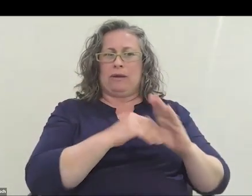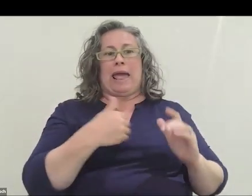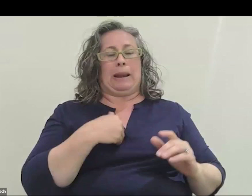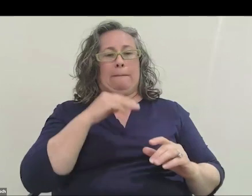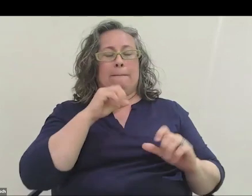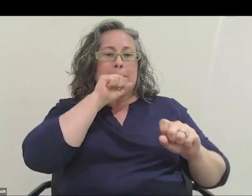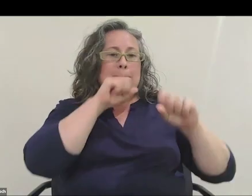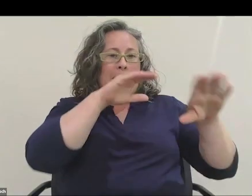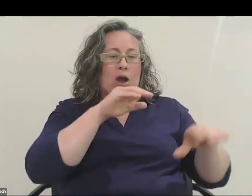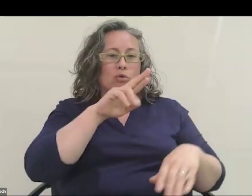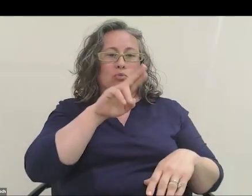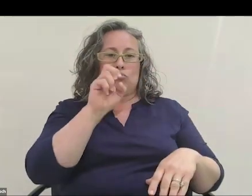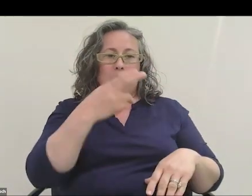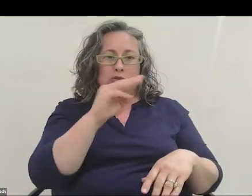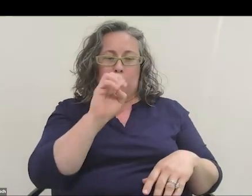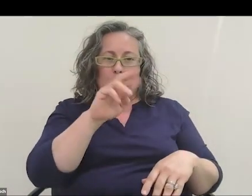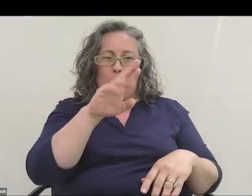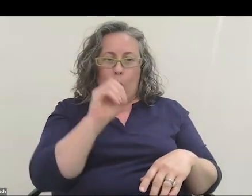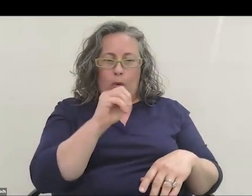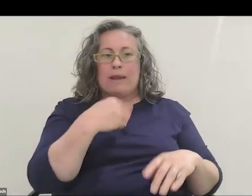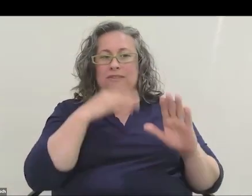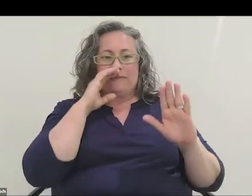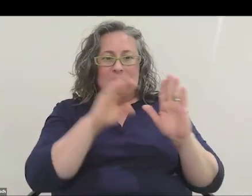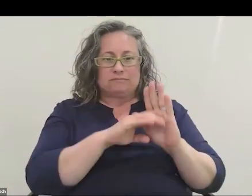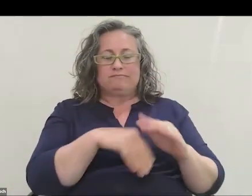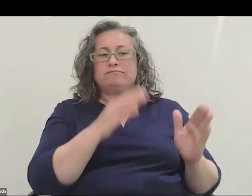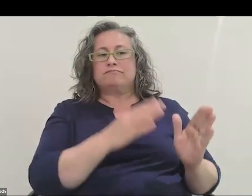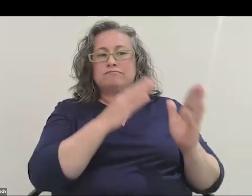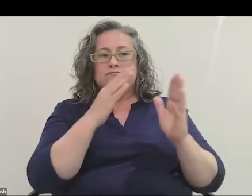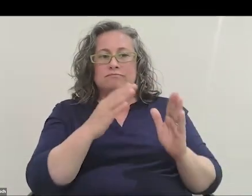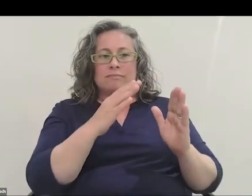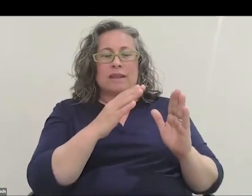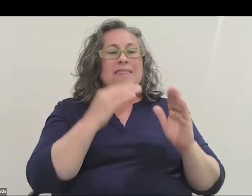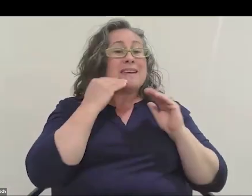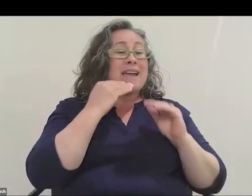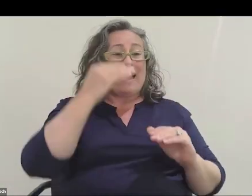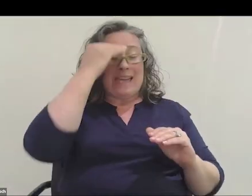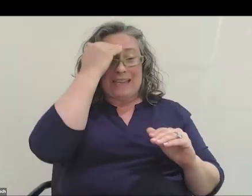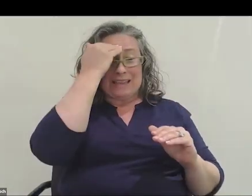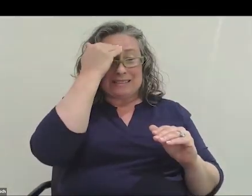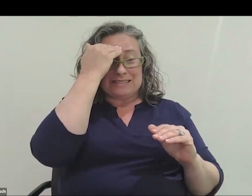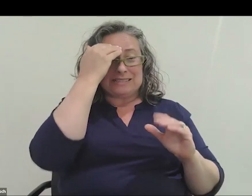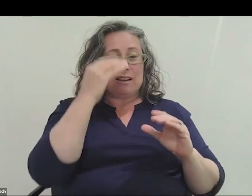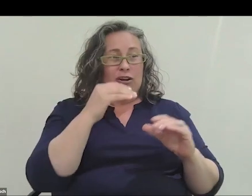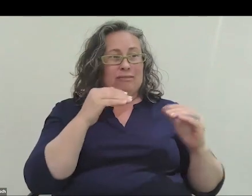which I have a photo of, and the heads on the Mount Rushmore are the sizes of human heads.